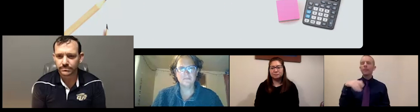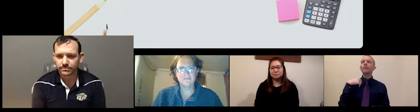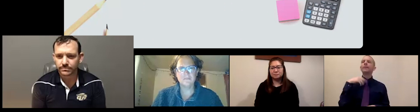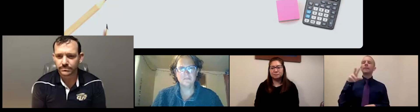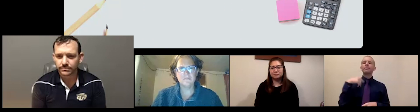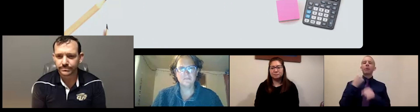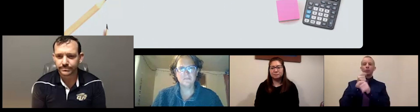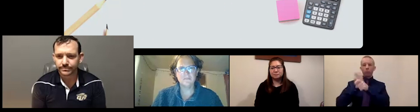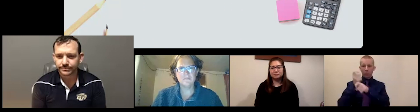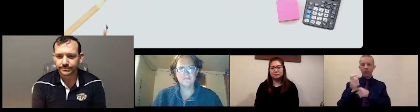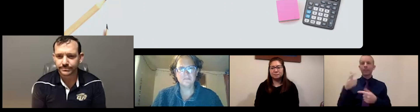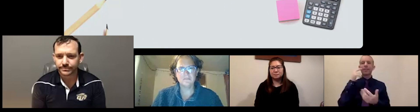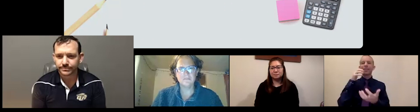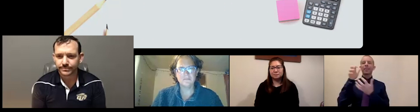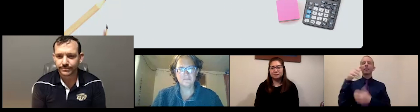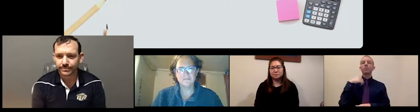I made a joke and that person laughed,